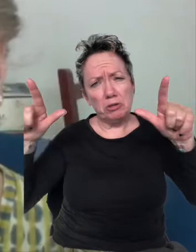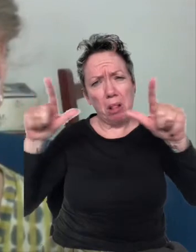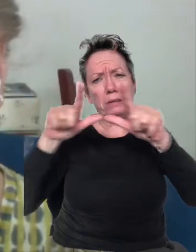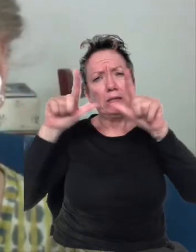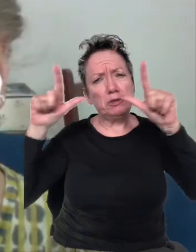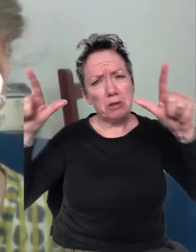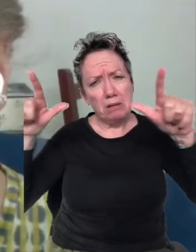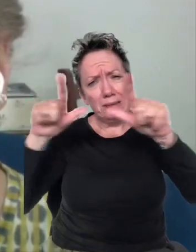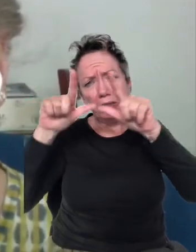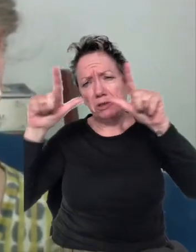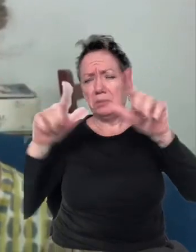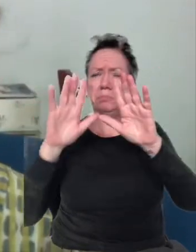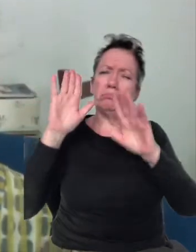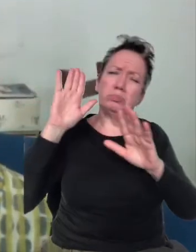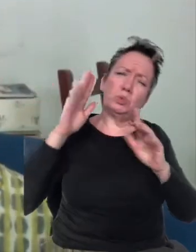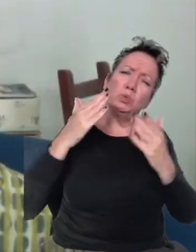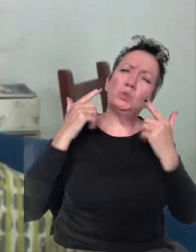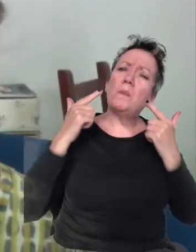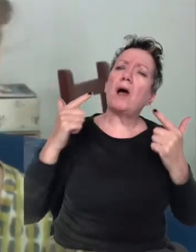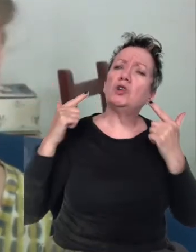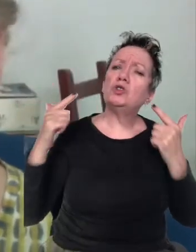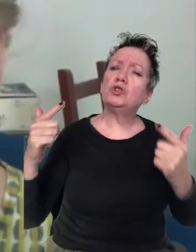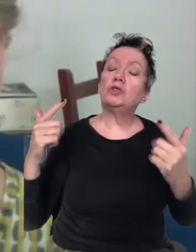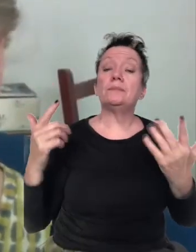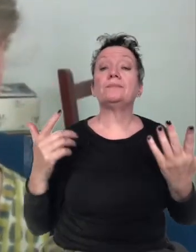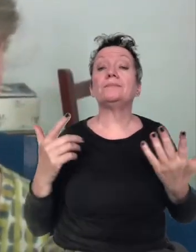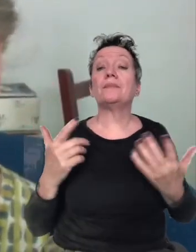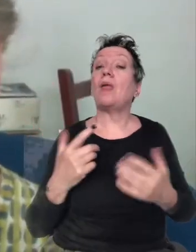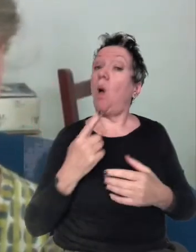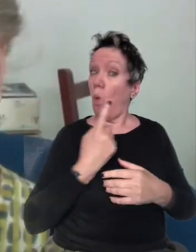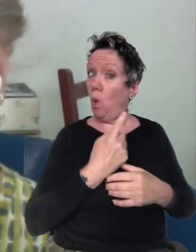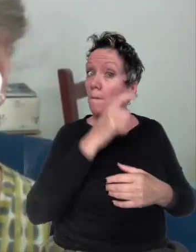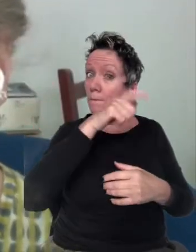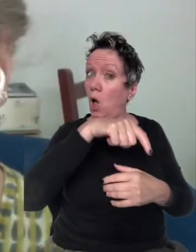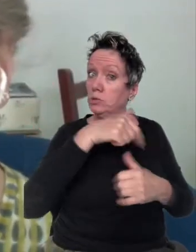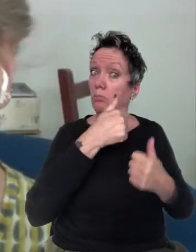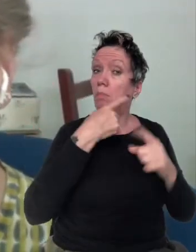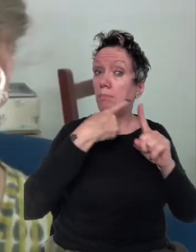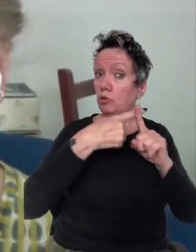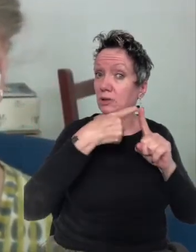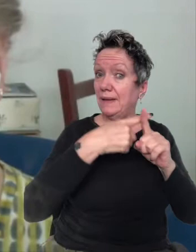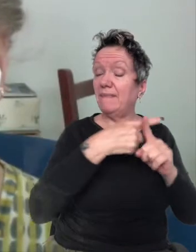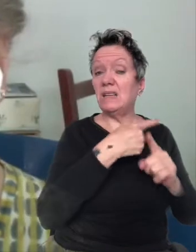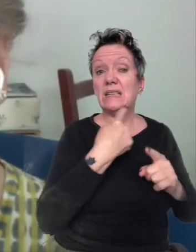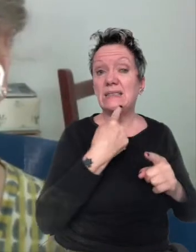Um, we had a very positive voice in our room and suggested it now is the